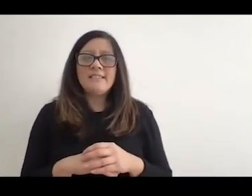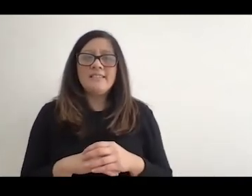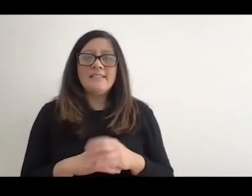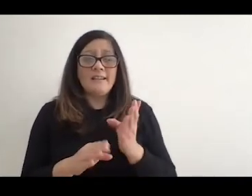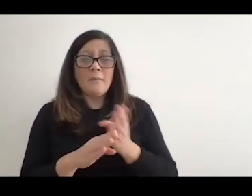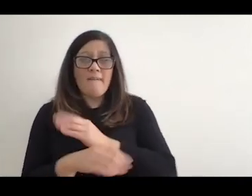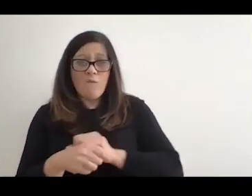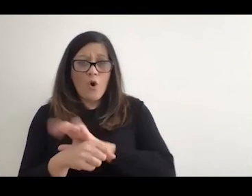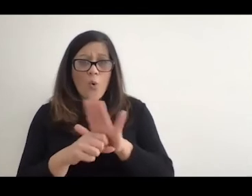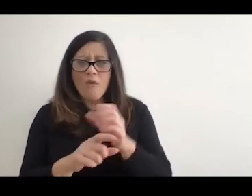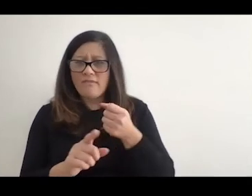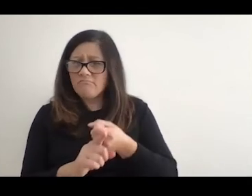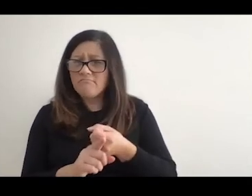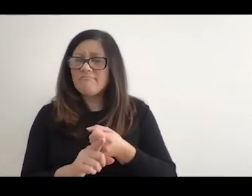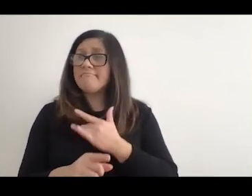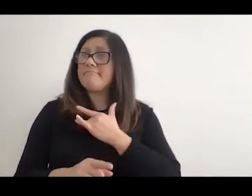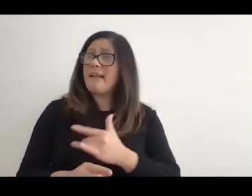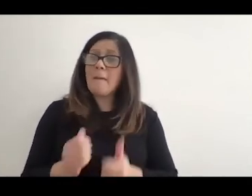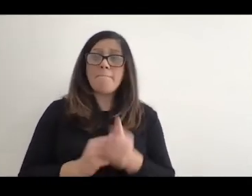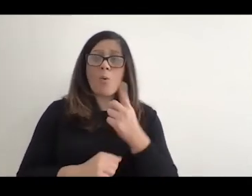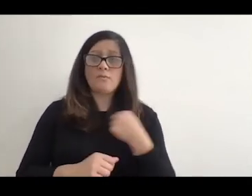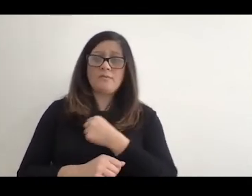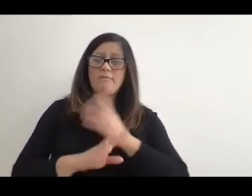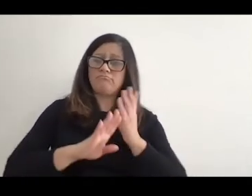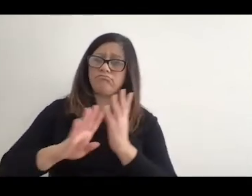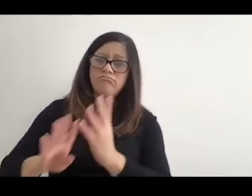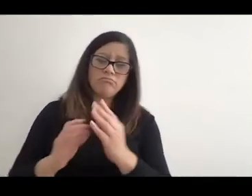or Home Office is now and we sit down. Or if we were, you know,